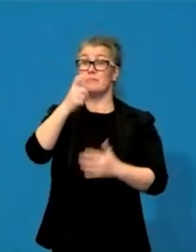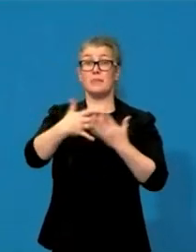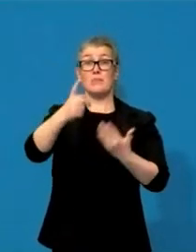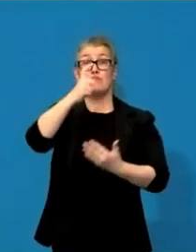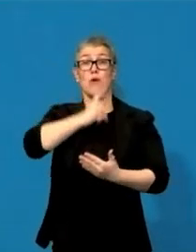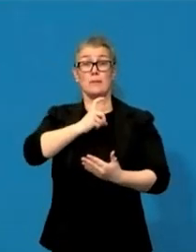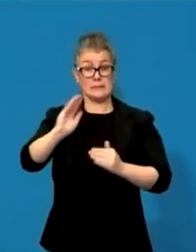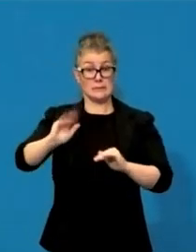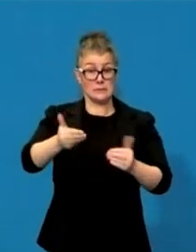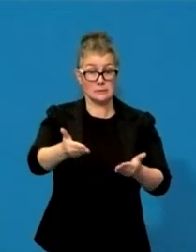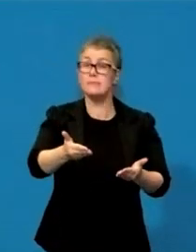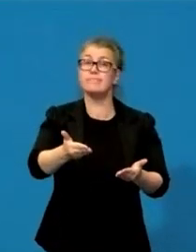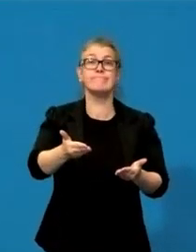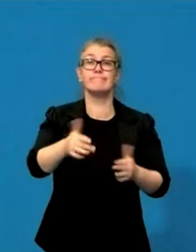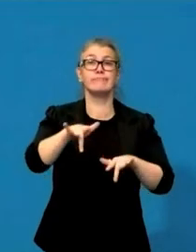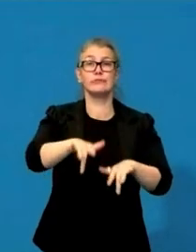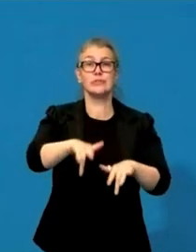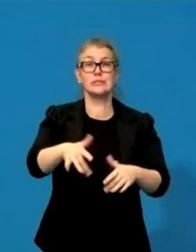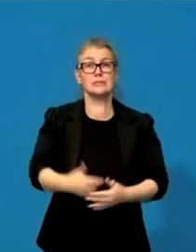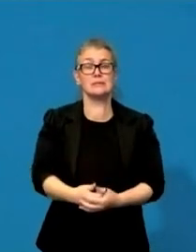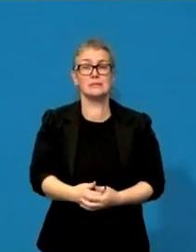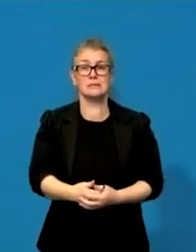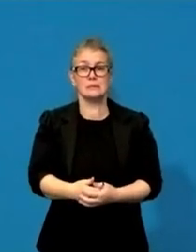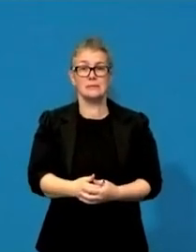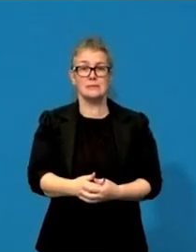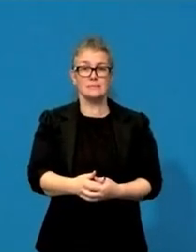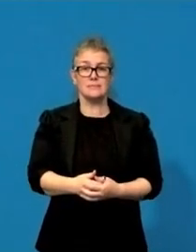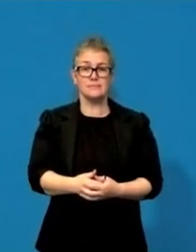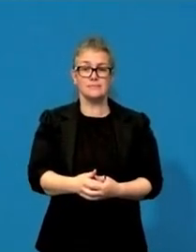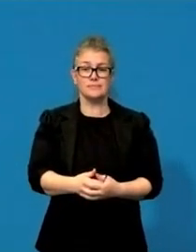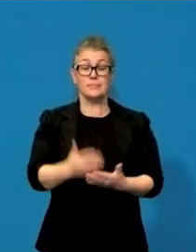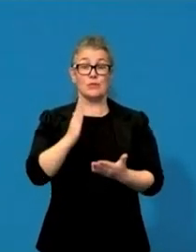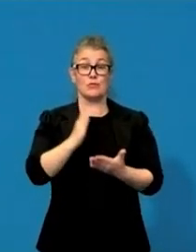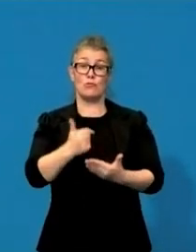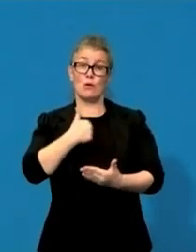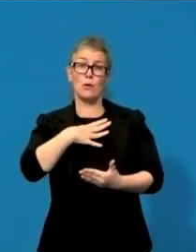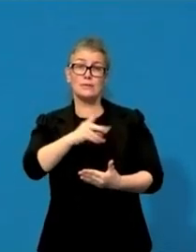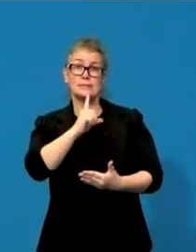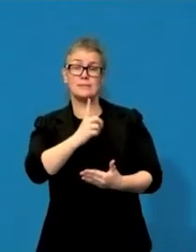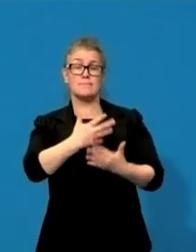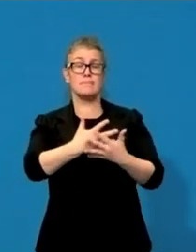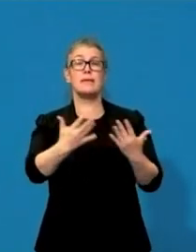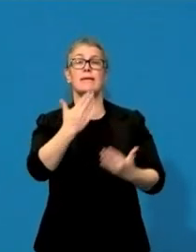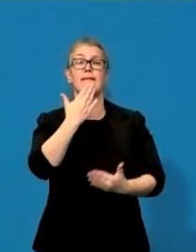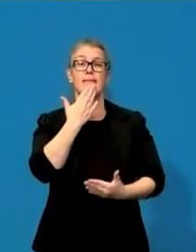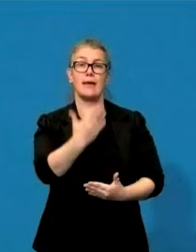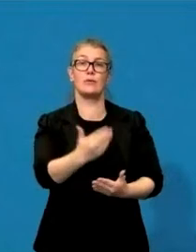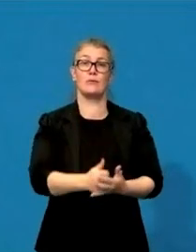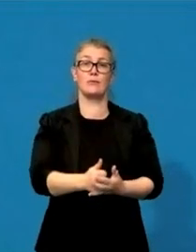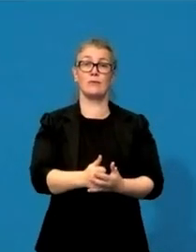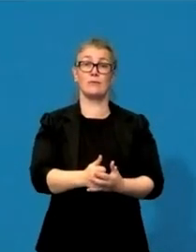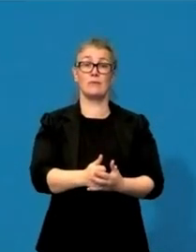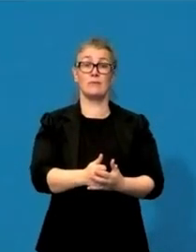And I just want to say a really big thank you for laying it all out for